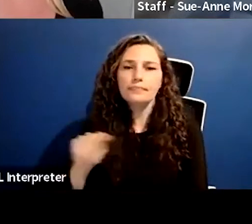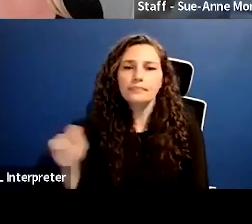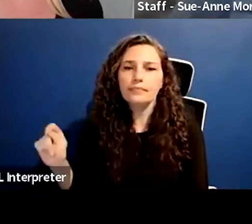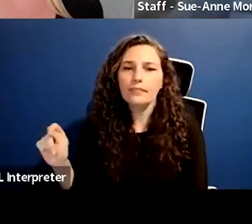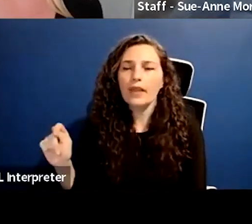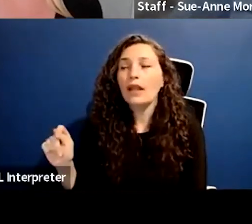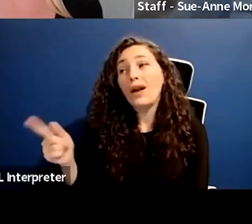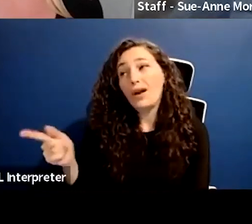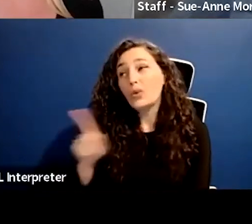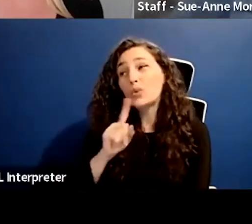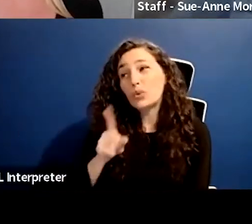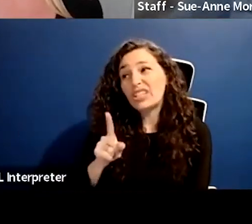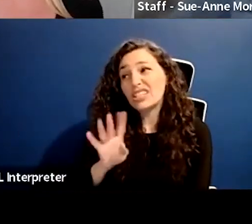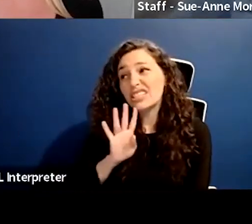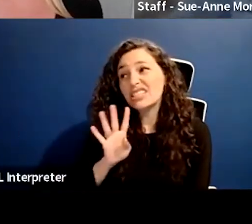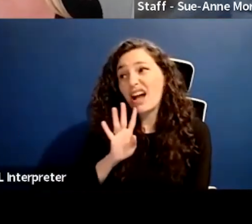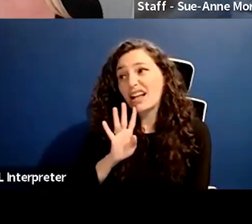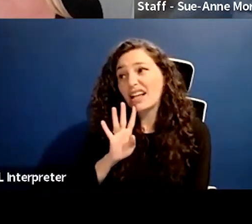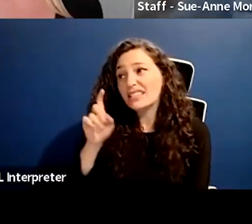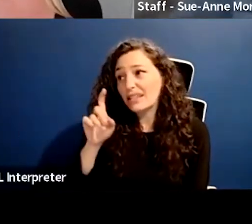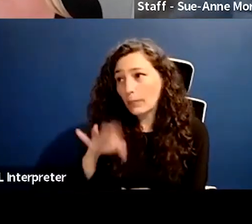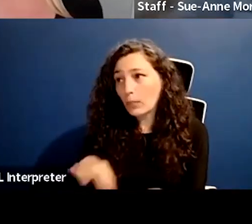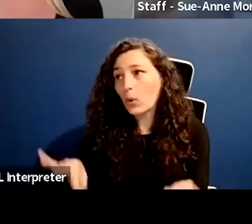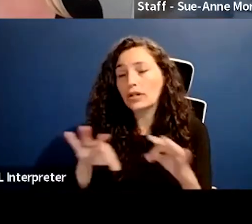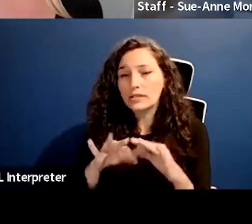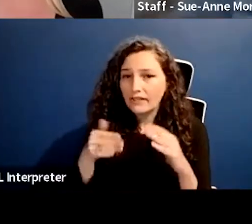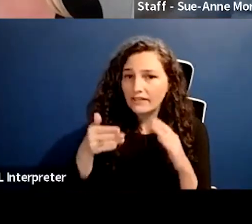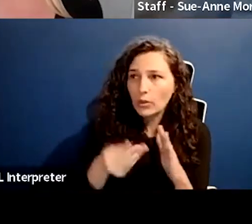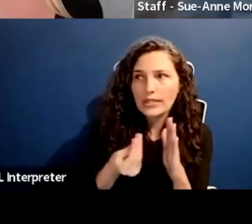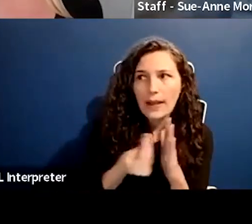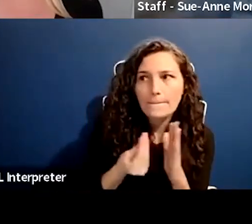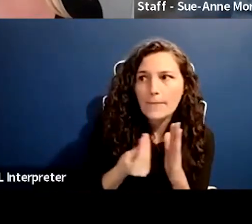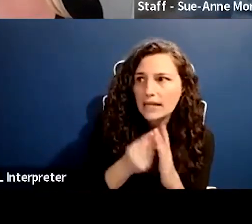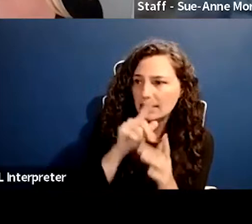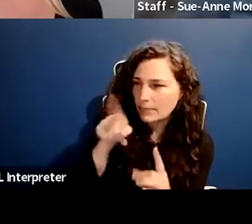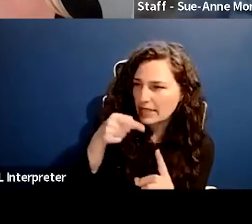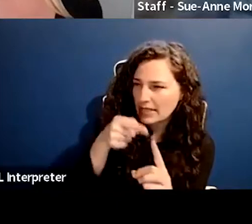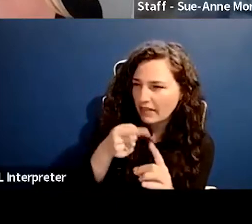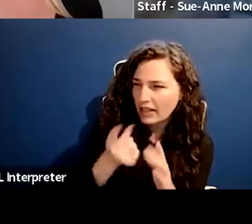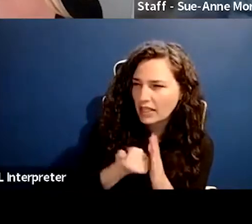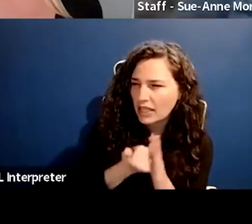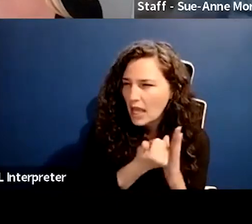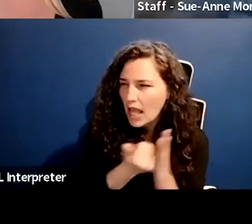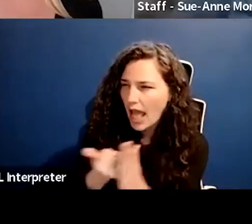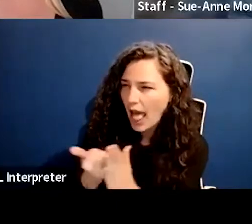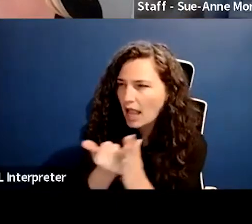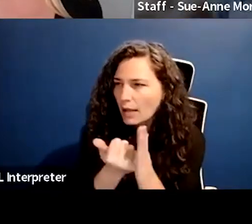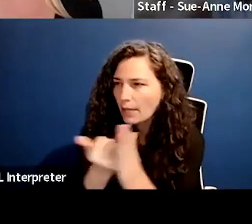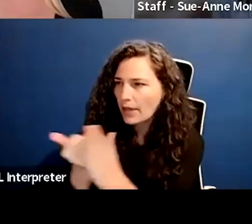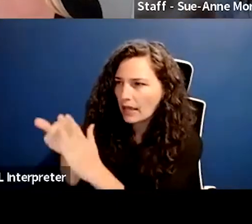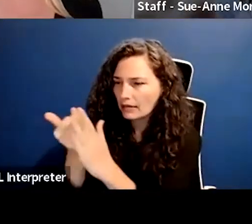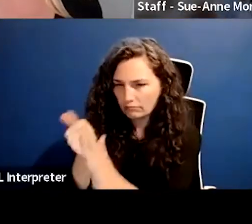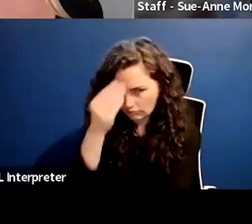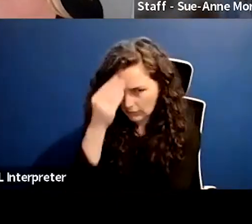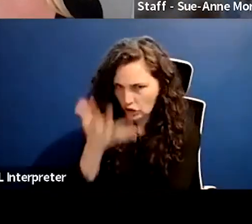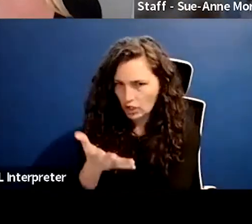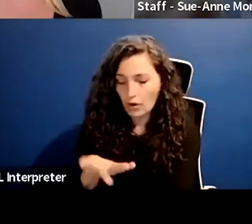'cause I think a lot of people are vague about it and they're like and I want to be specific to help people. So I worked a day job in law office for 18 years